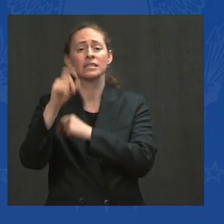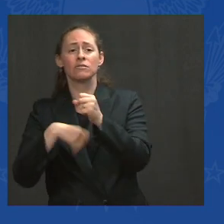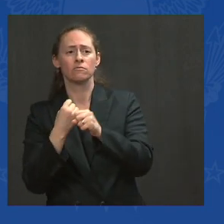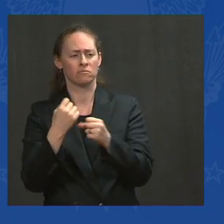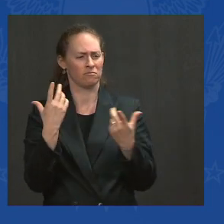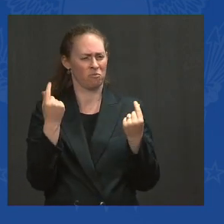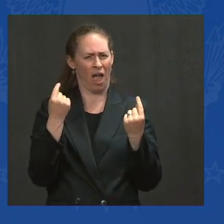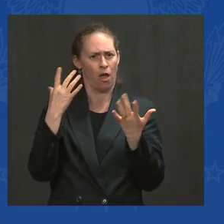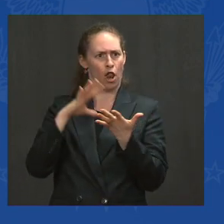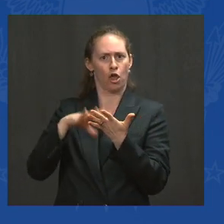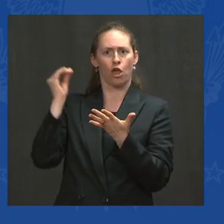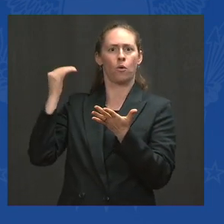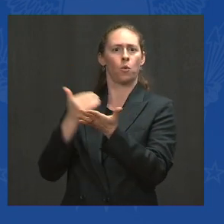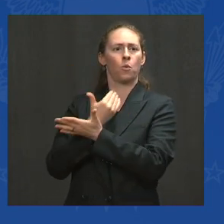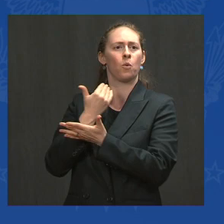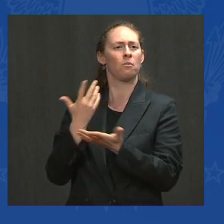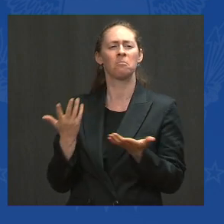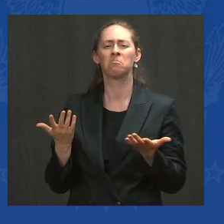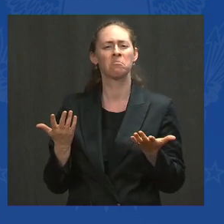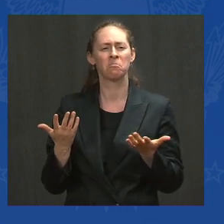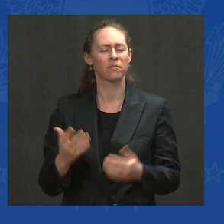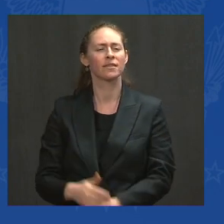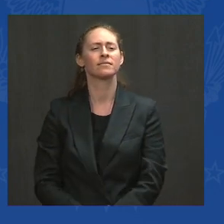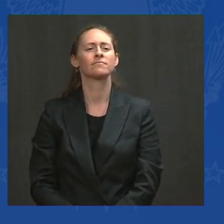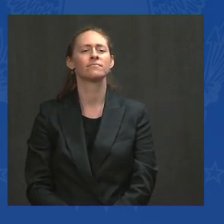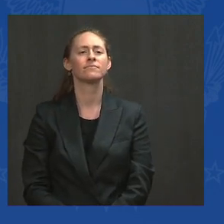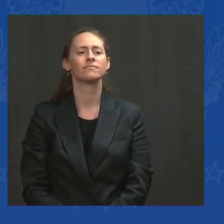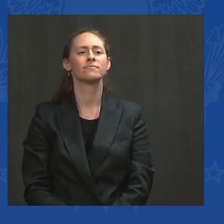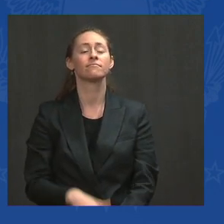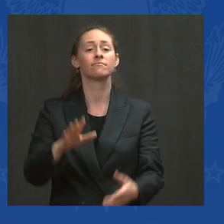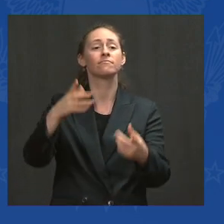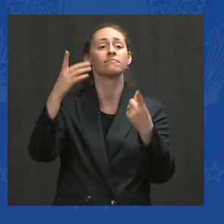In 2011, the NATO Allies and partners agreed that